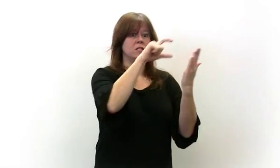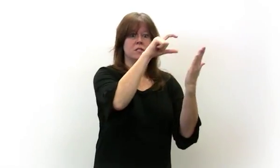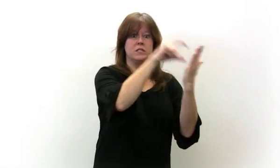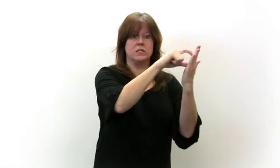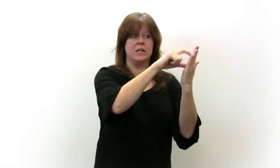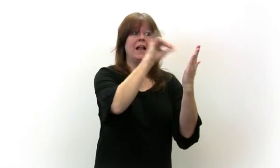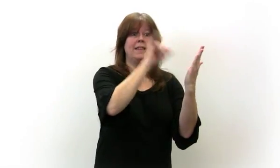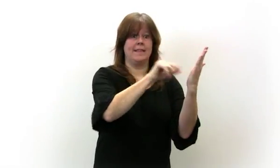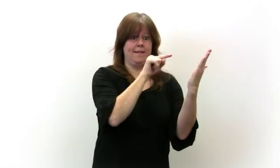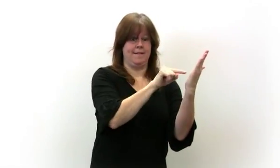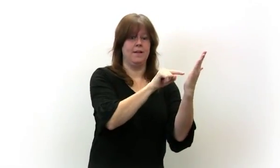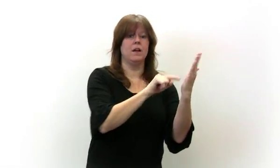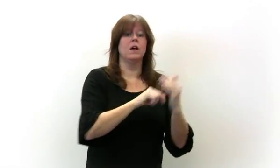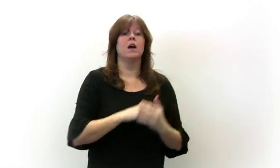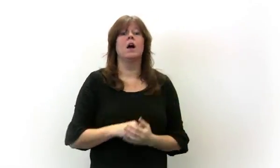name and address.